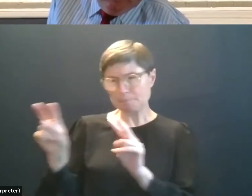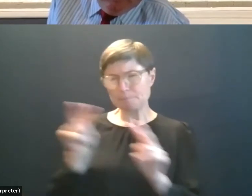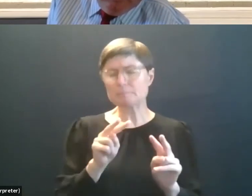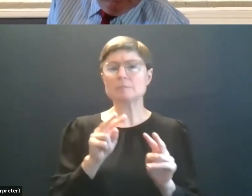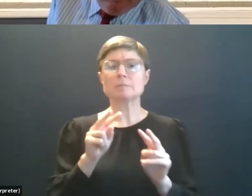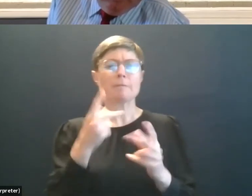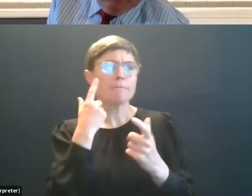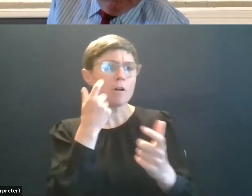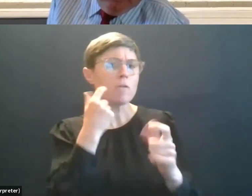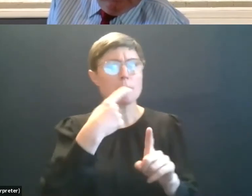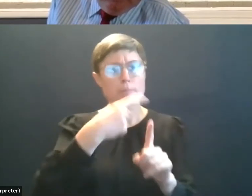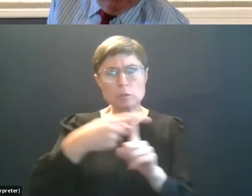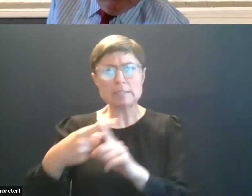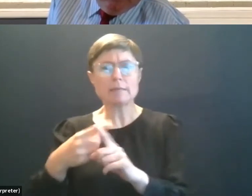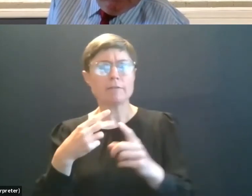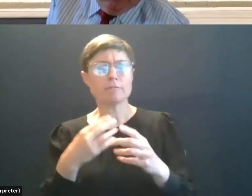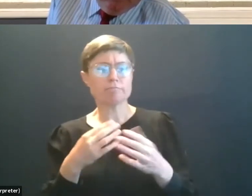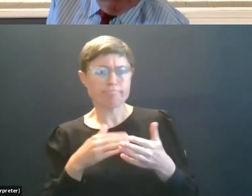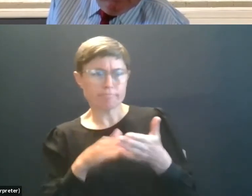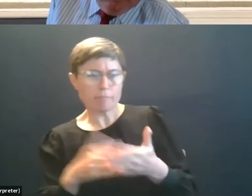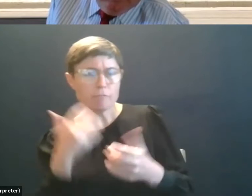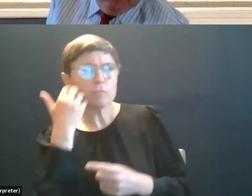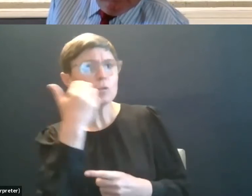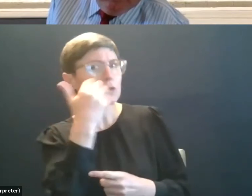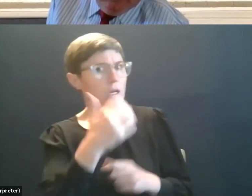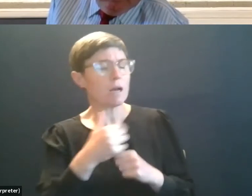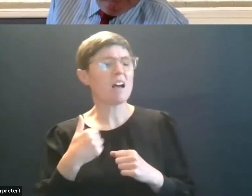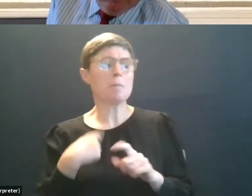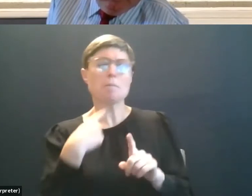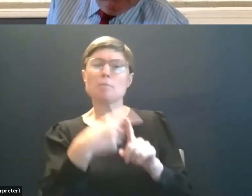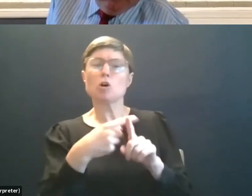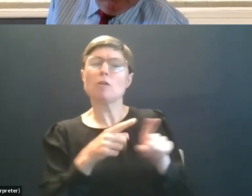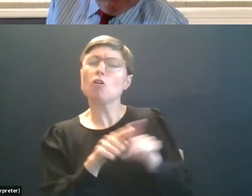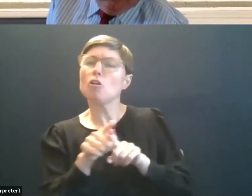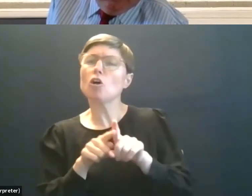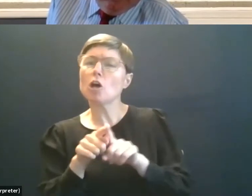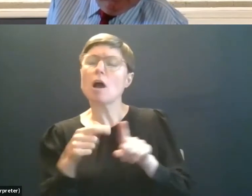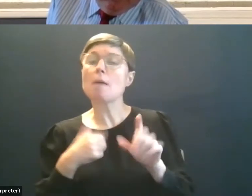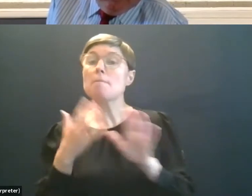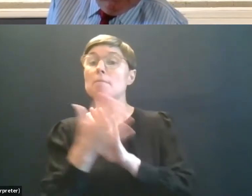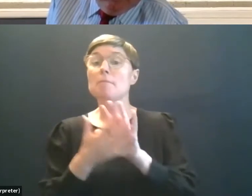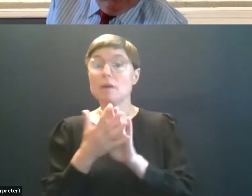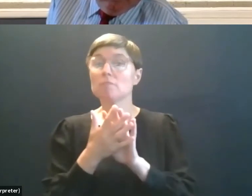on them for the future and by positive lessons I mean that we've all been reminded just how